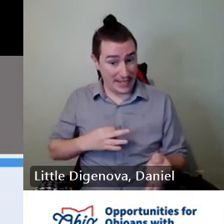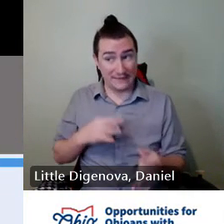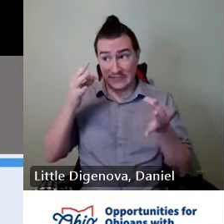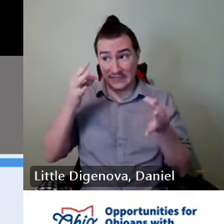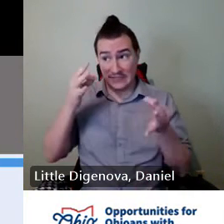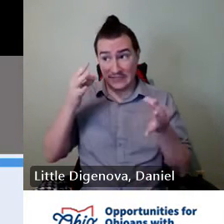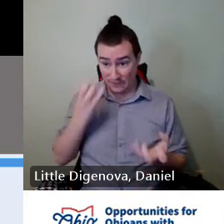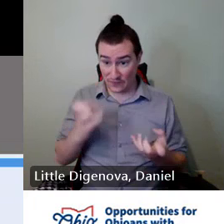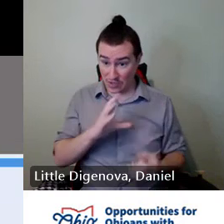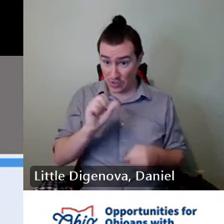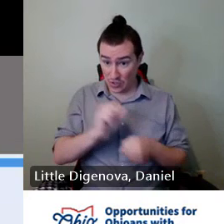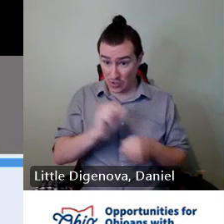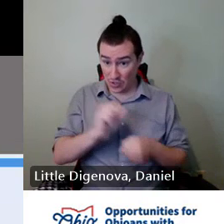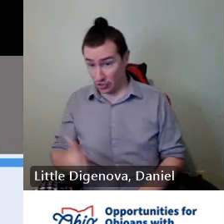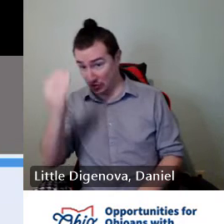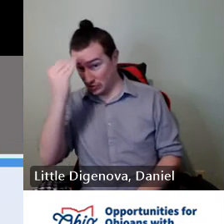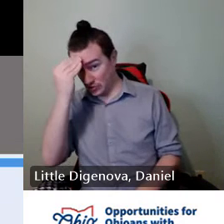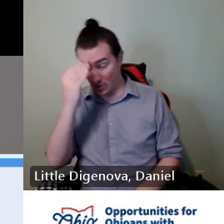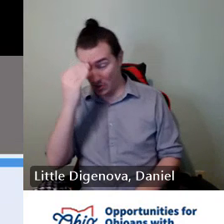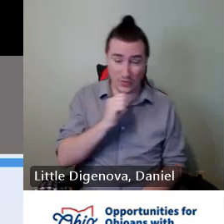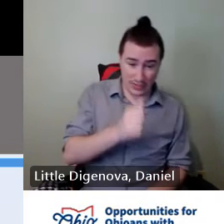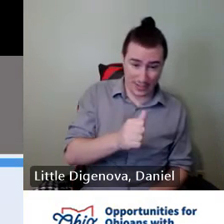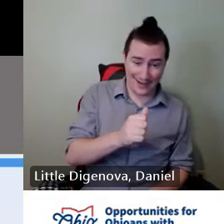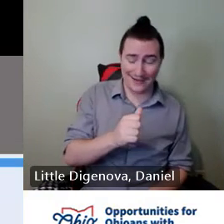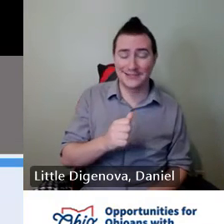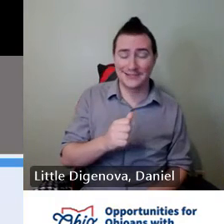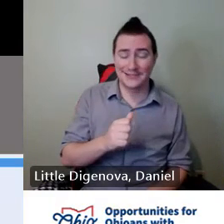about the disability or the accommodation before any questions are asked.